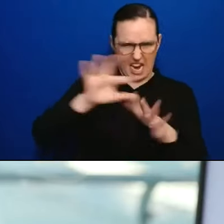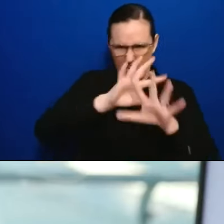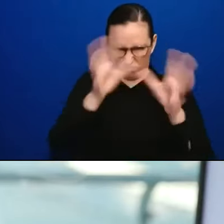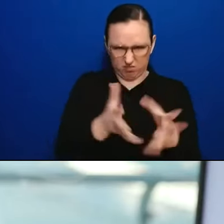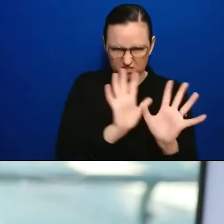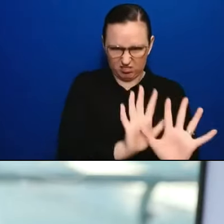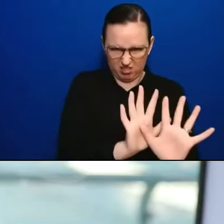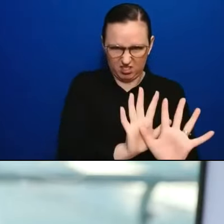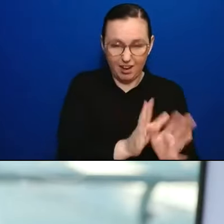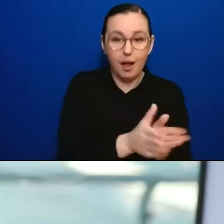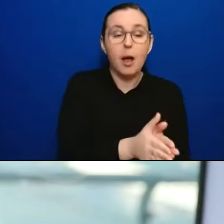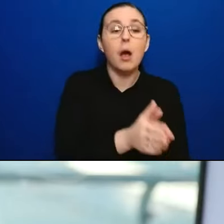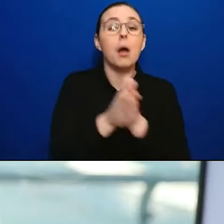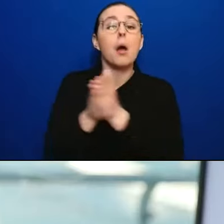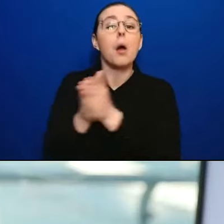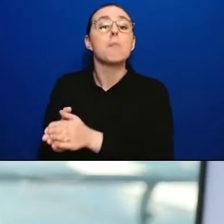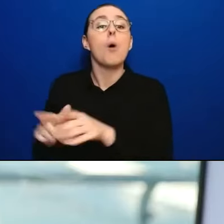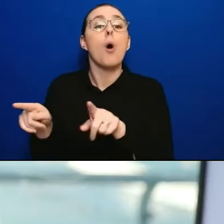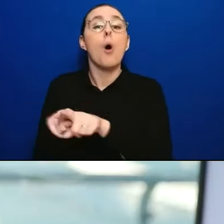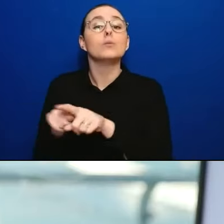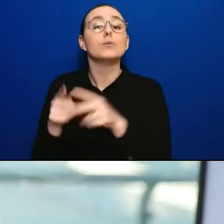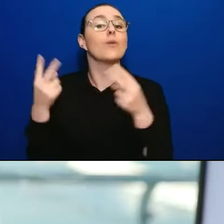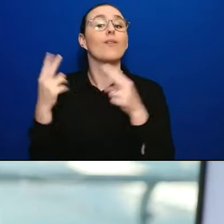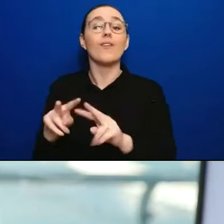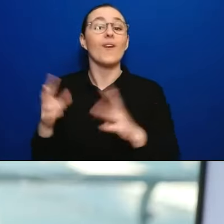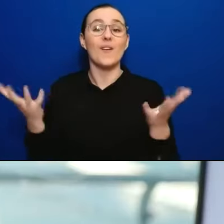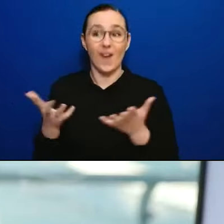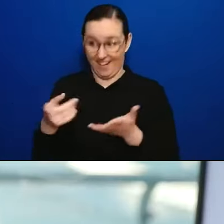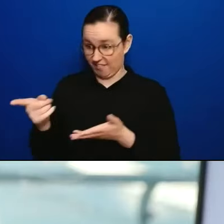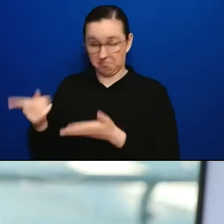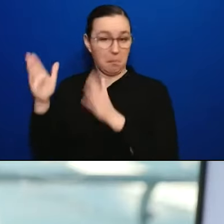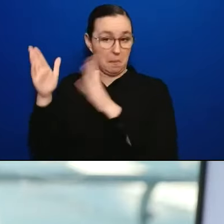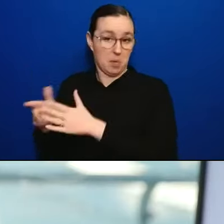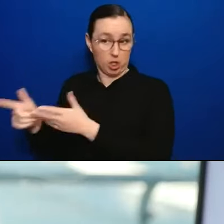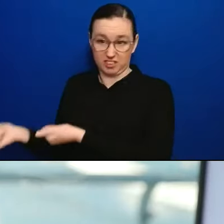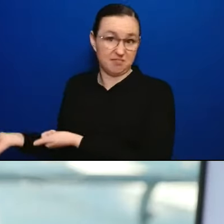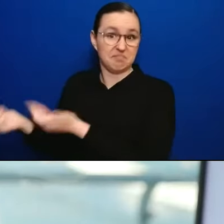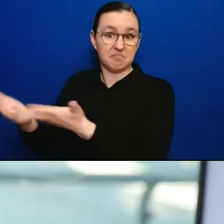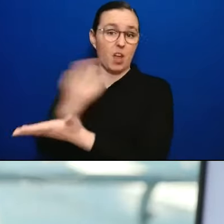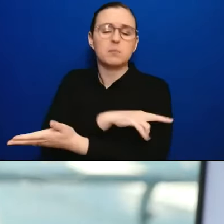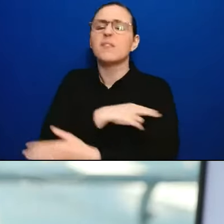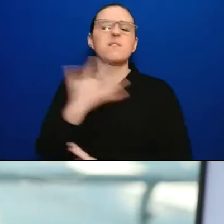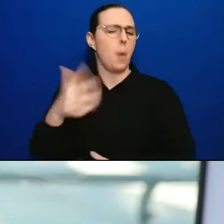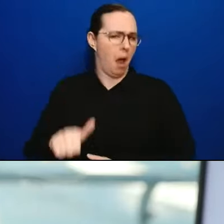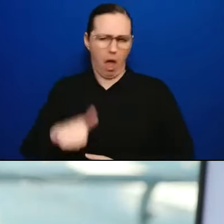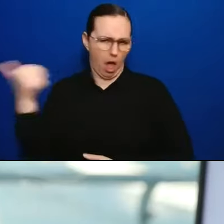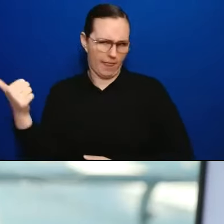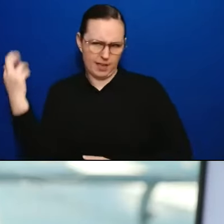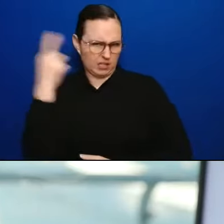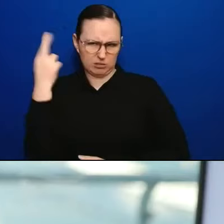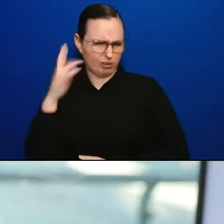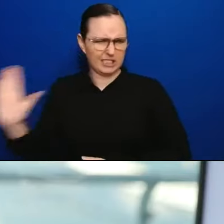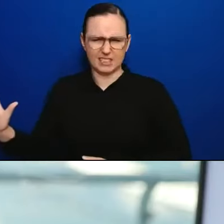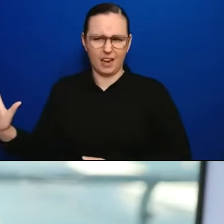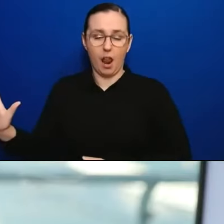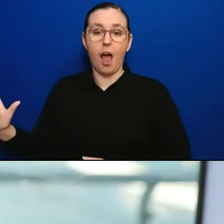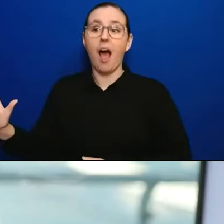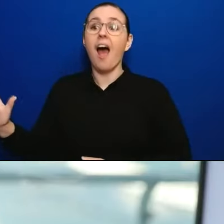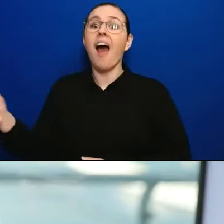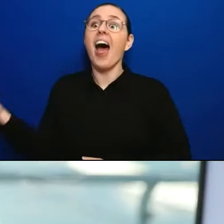And we're also looking at people who are admitted to hospital with COVID-19. So they are admitted for